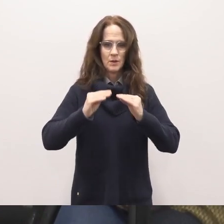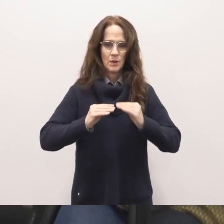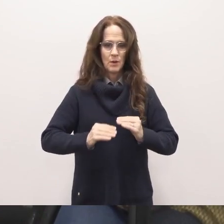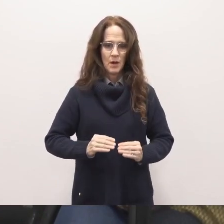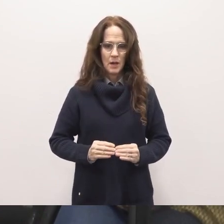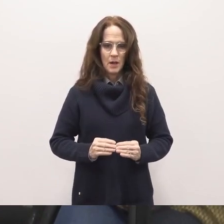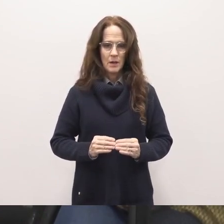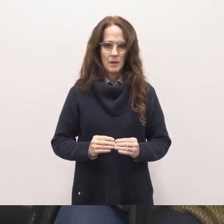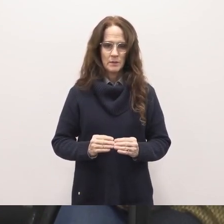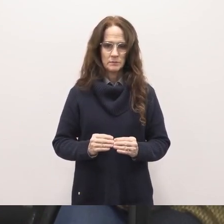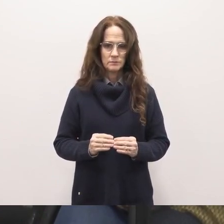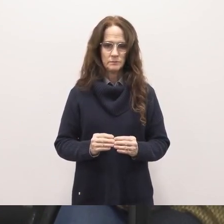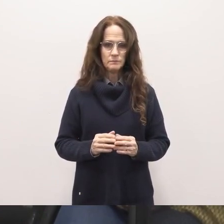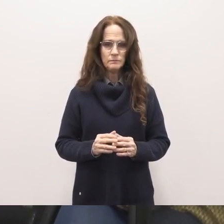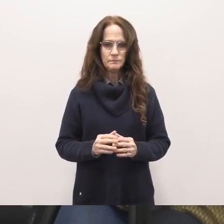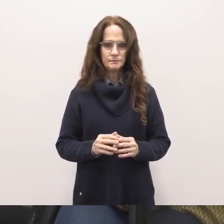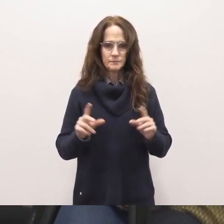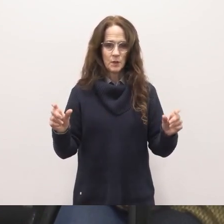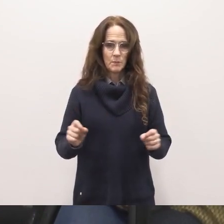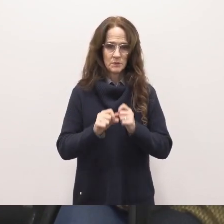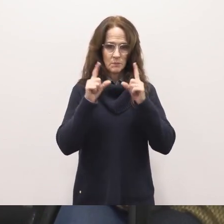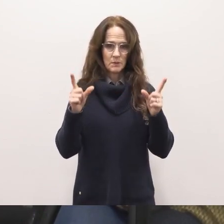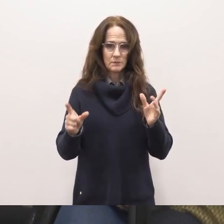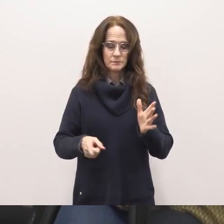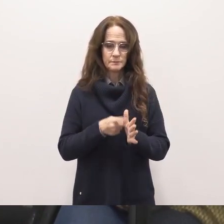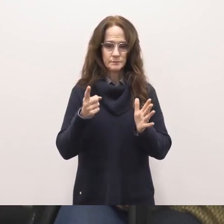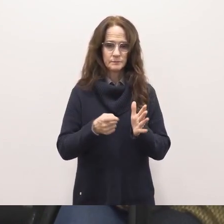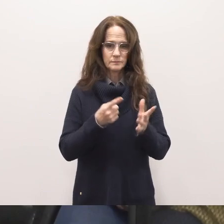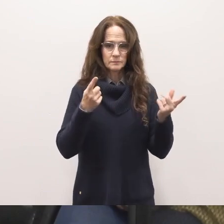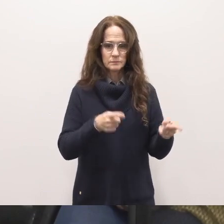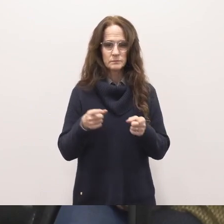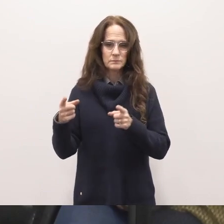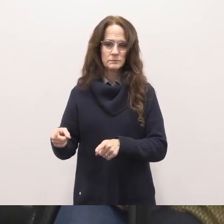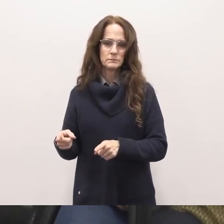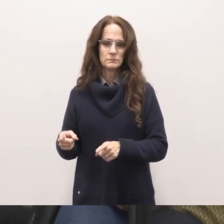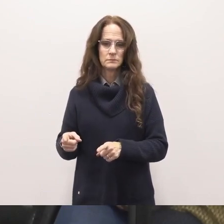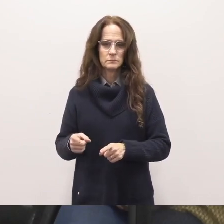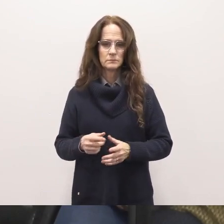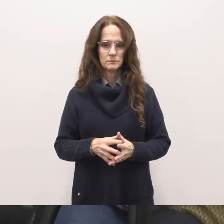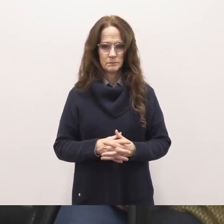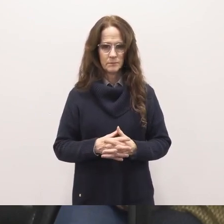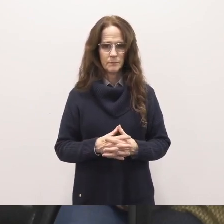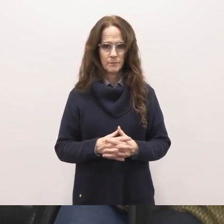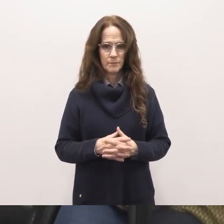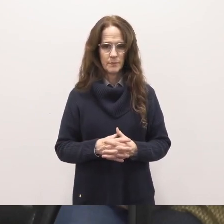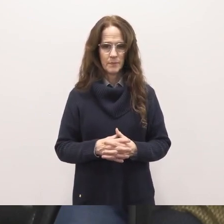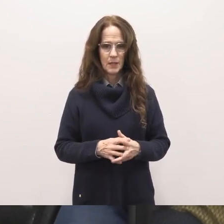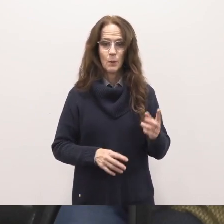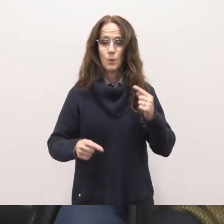So don't be surprised if sometimes that happens, but we do go back and look and then report,